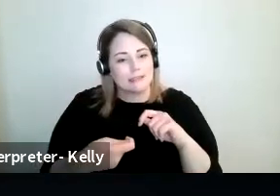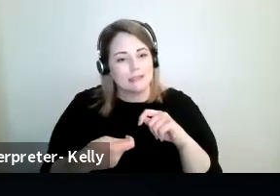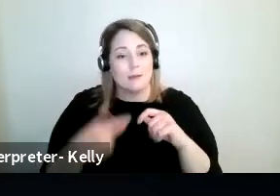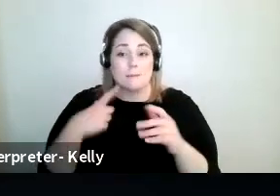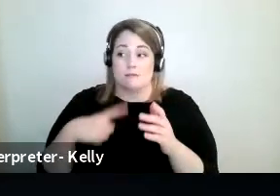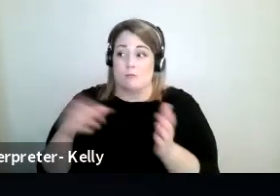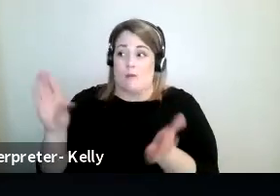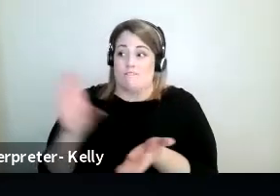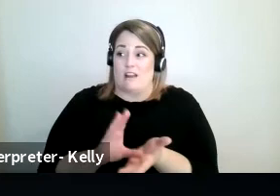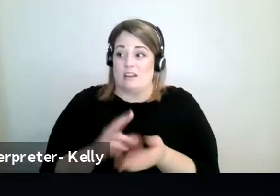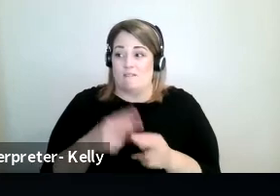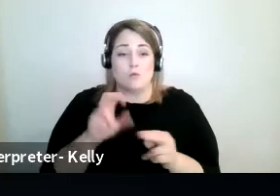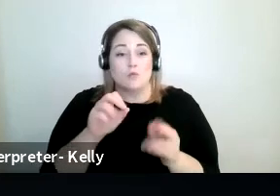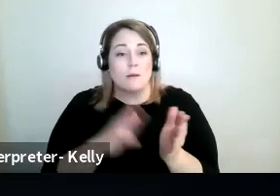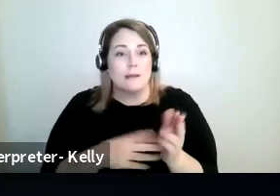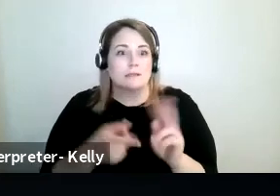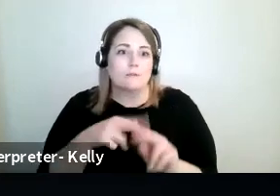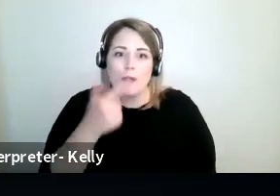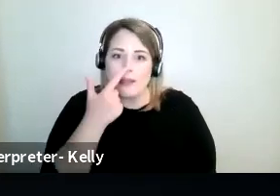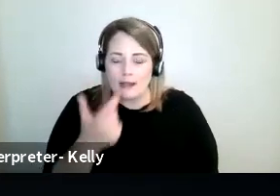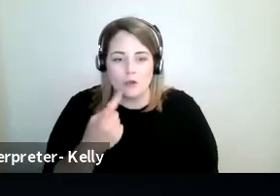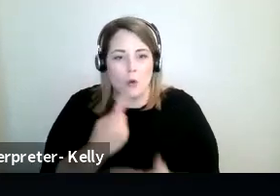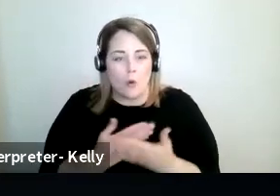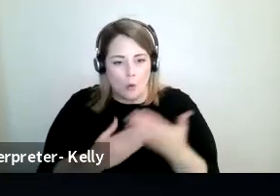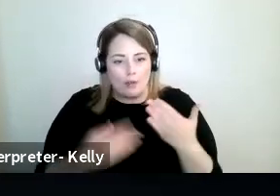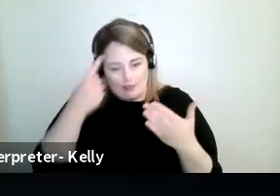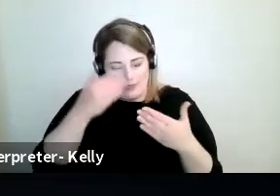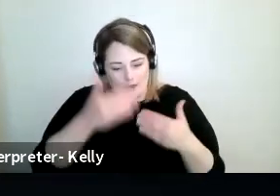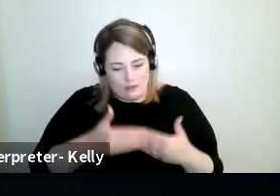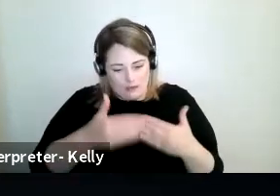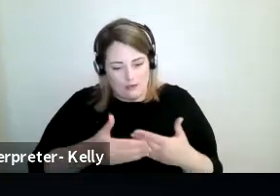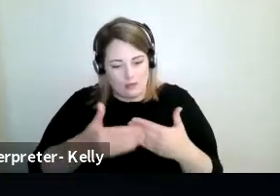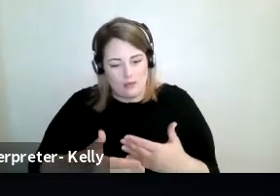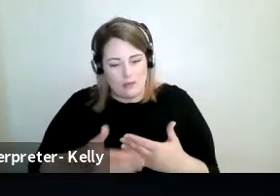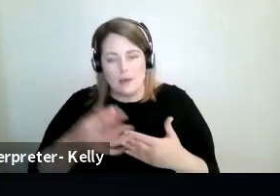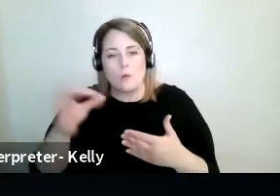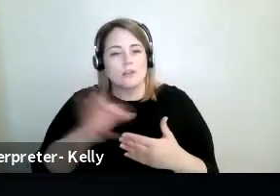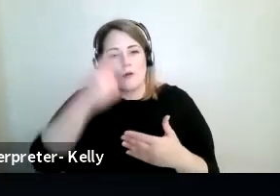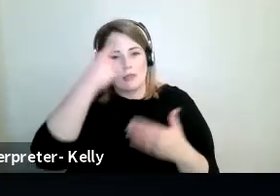if we're lucky. But we don't think about what does education in 10 years look like.